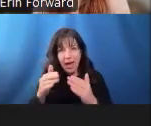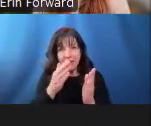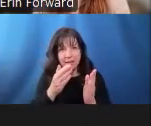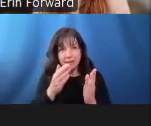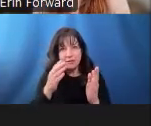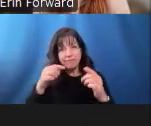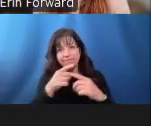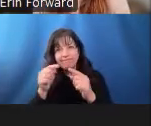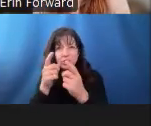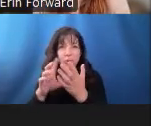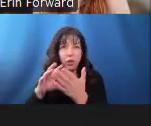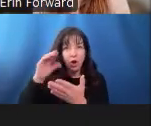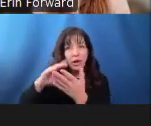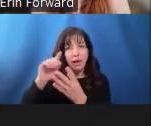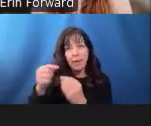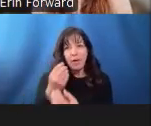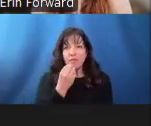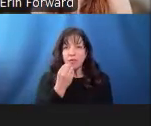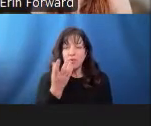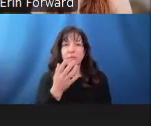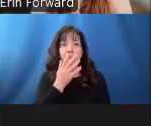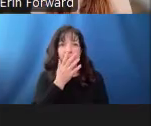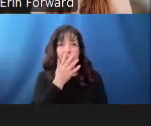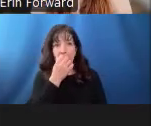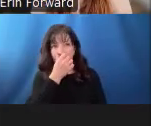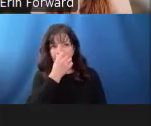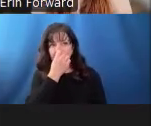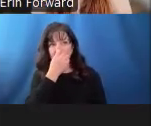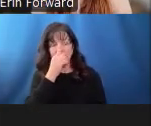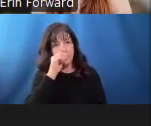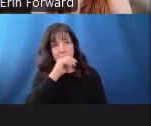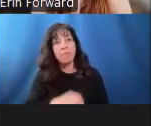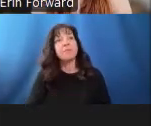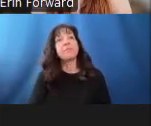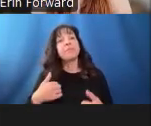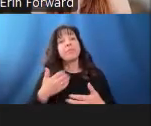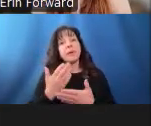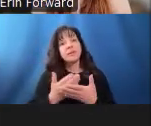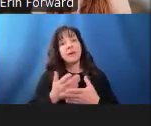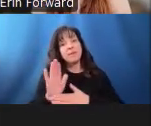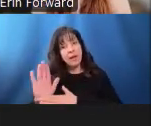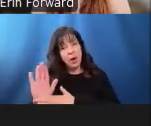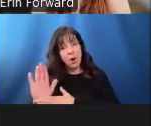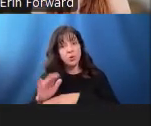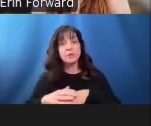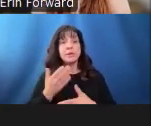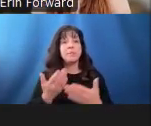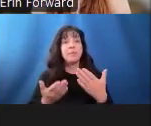that food. I have some videos too. Maybe I'll send I have some